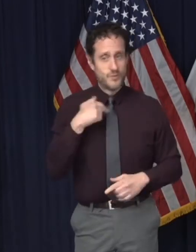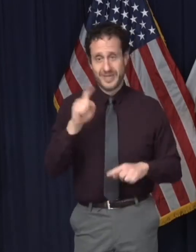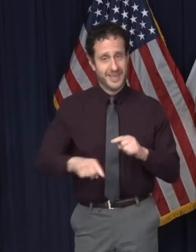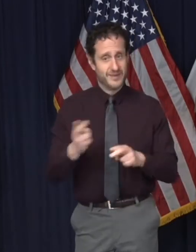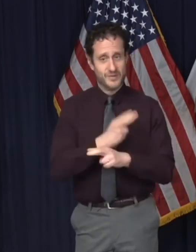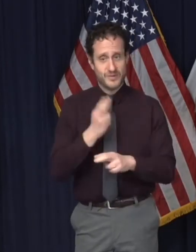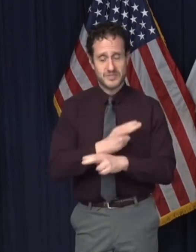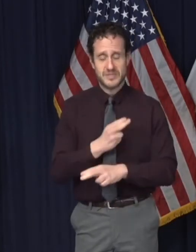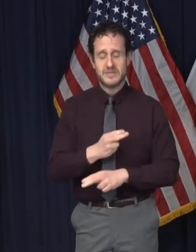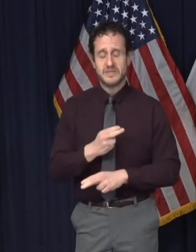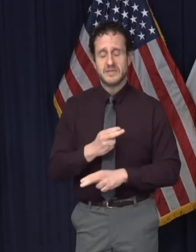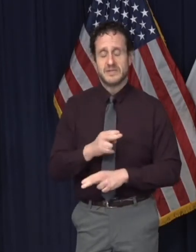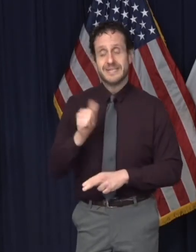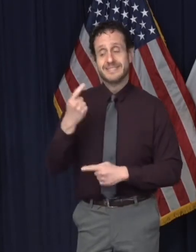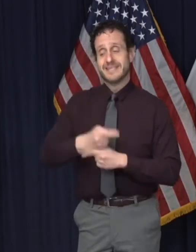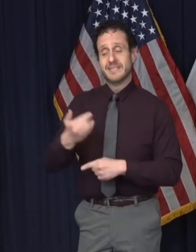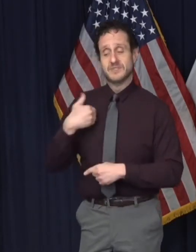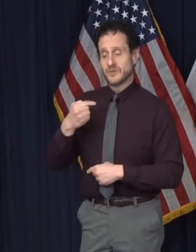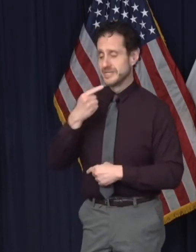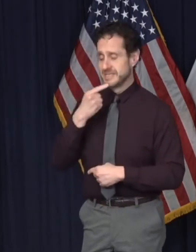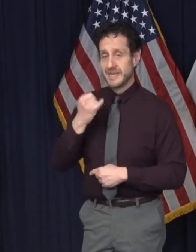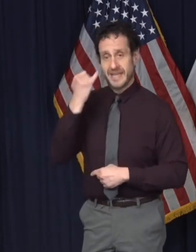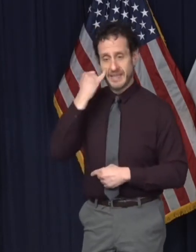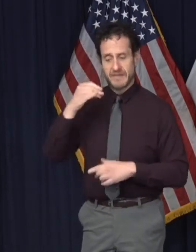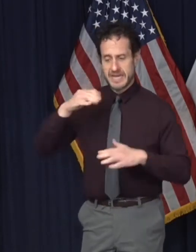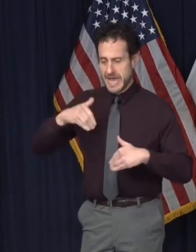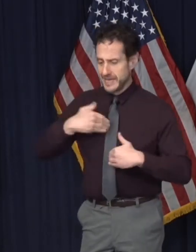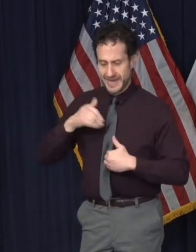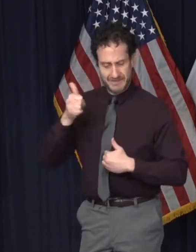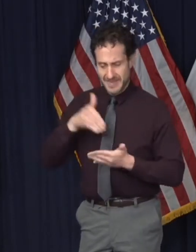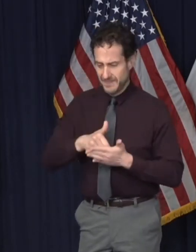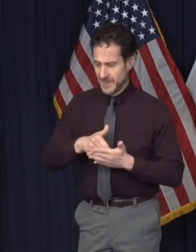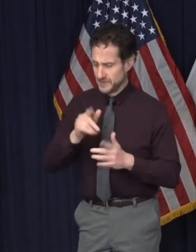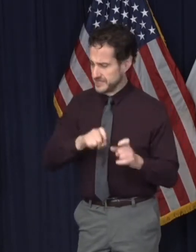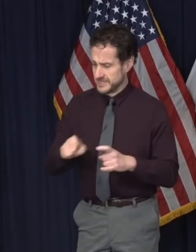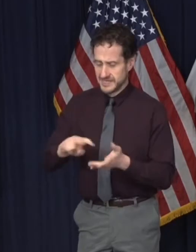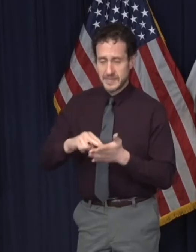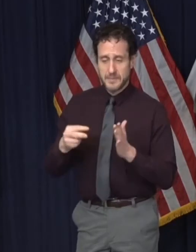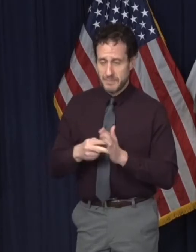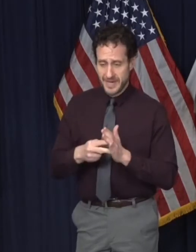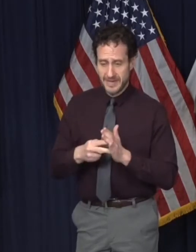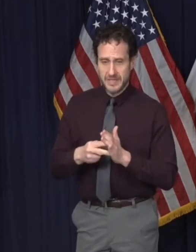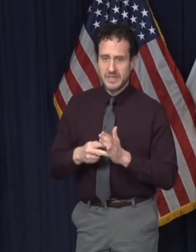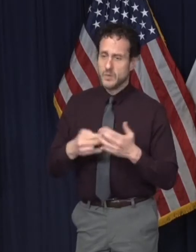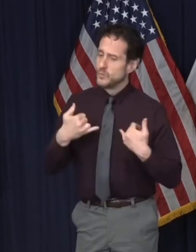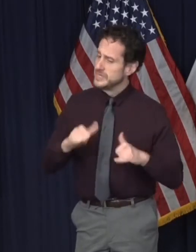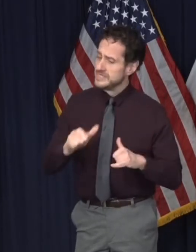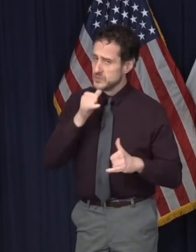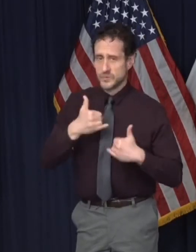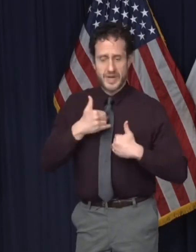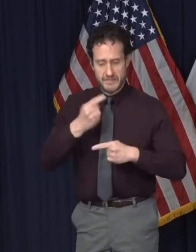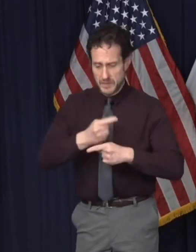ILLINOIS. TEN DAYS AGO I SAID TO YOU EVER WHY I DAY WE ARE NOT HILTING